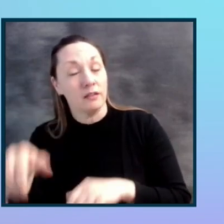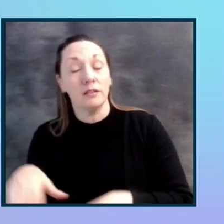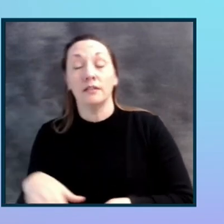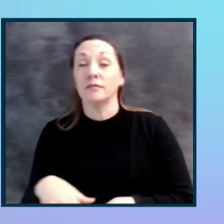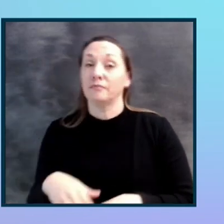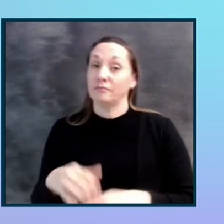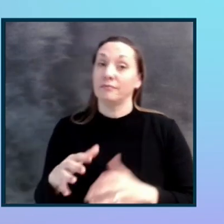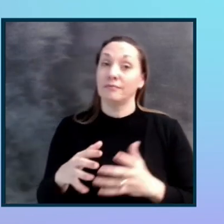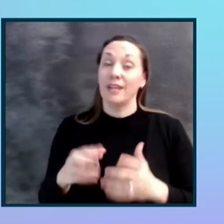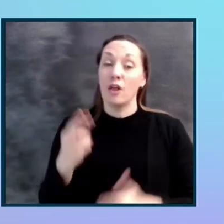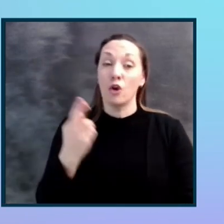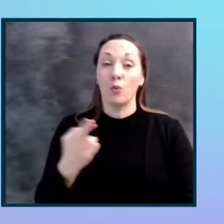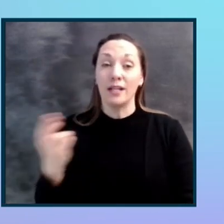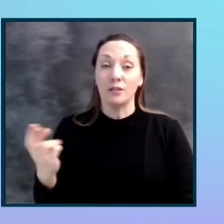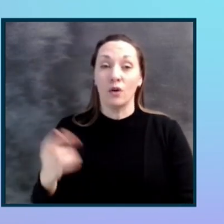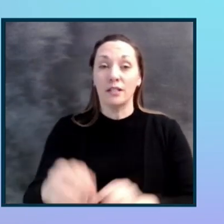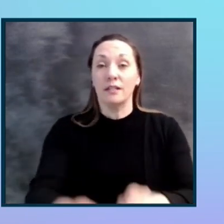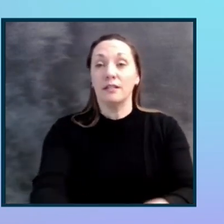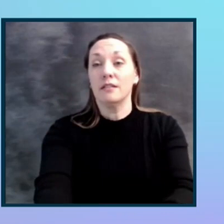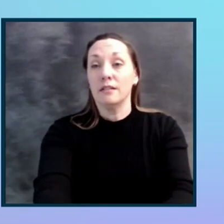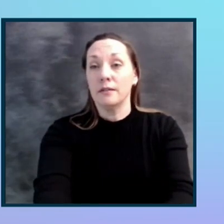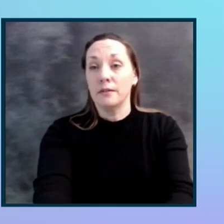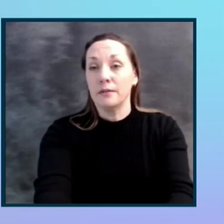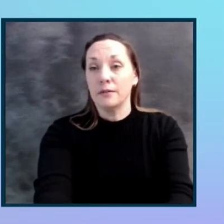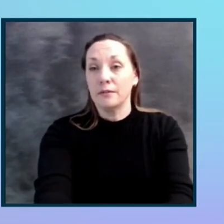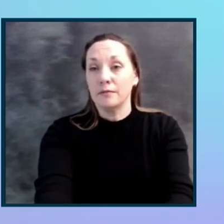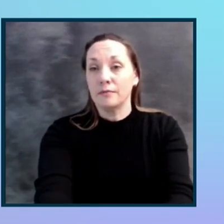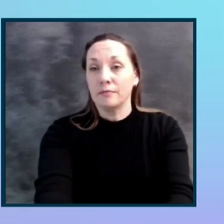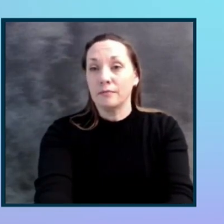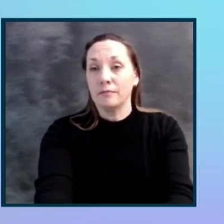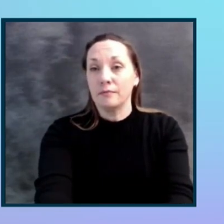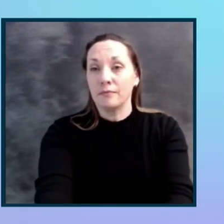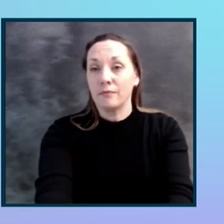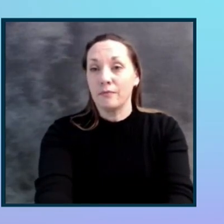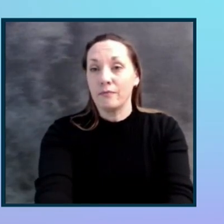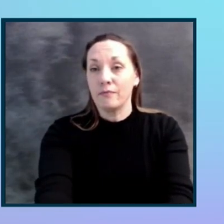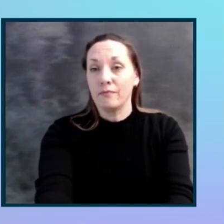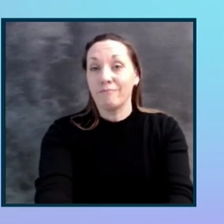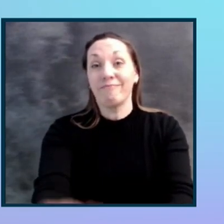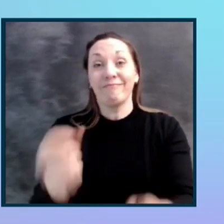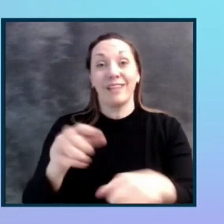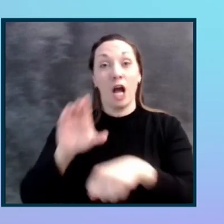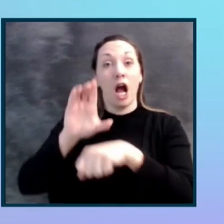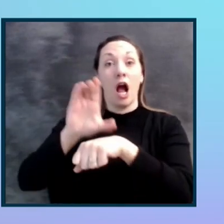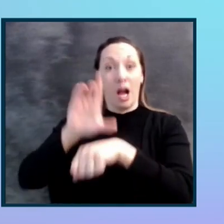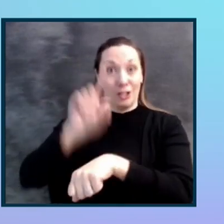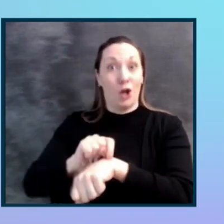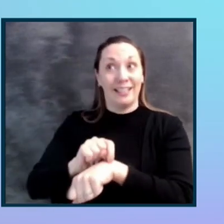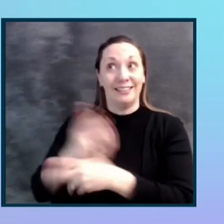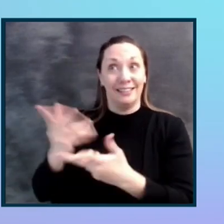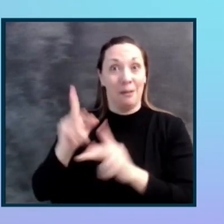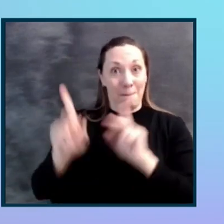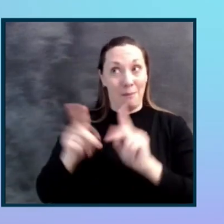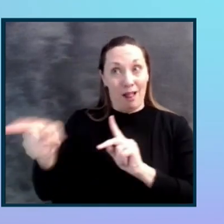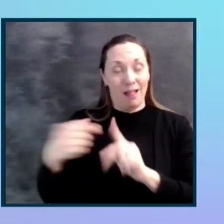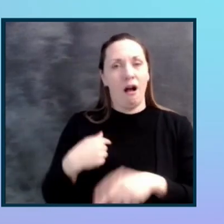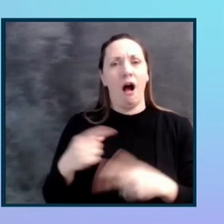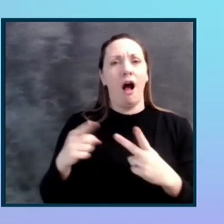Well, other other than of course consultants, there are the game accessibility guideline. Xbox has documentation on it.